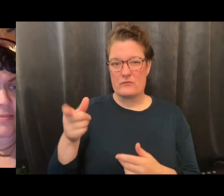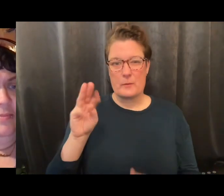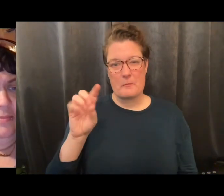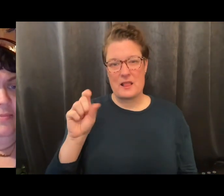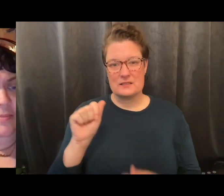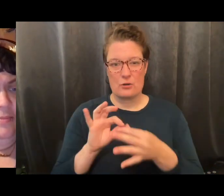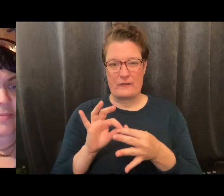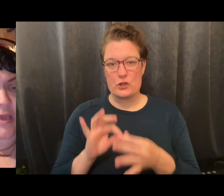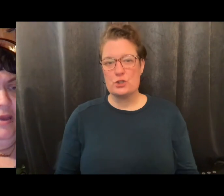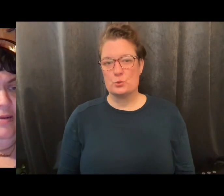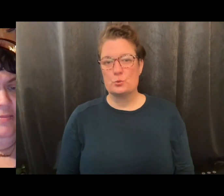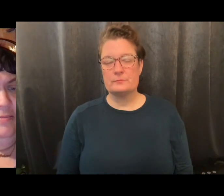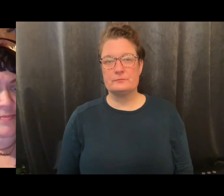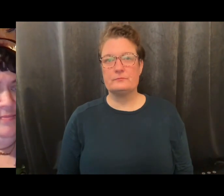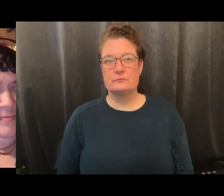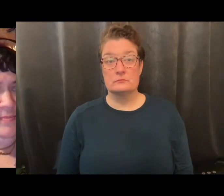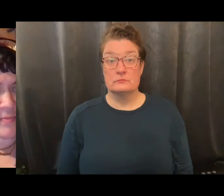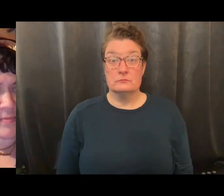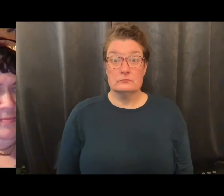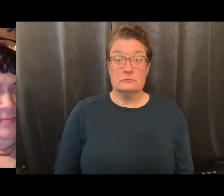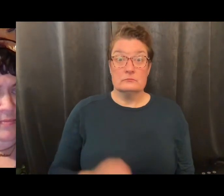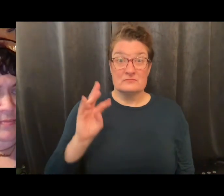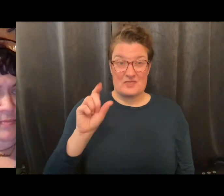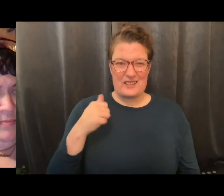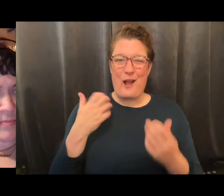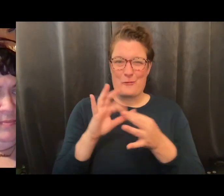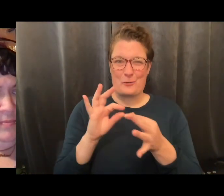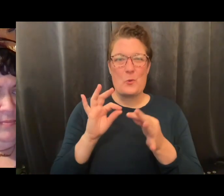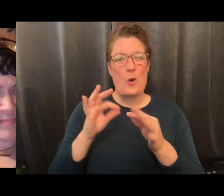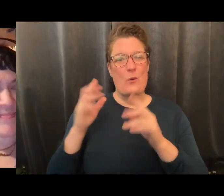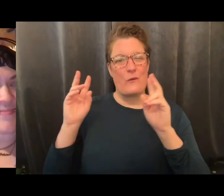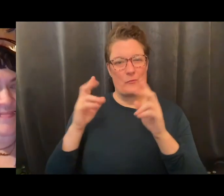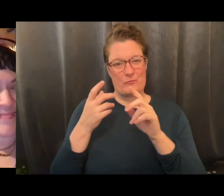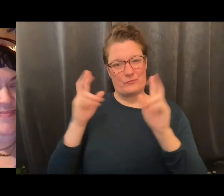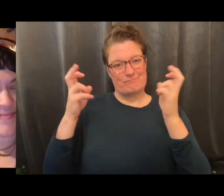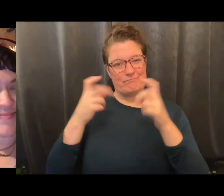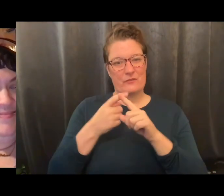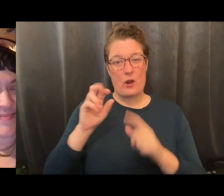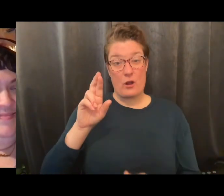Melissa: I, I want to quote, Rabbi Lynn Gottlieb and her work on teshuvah,